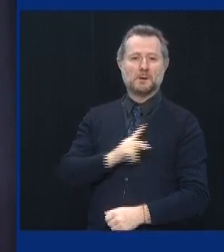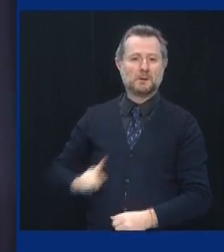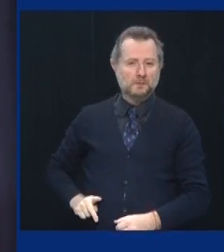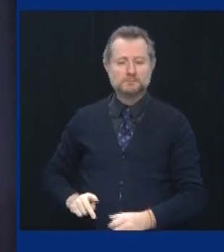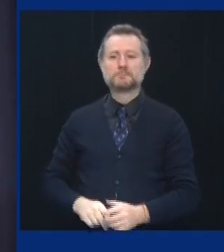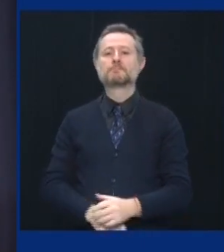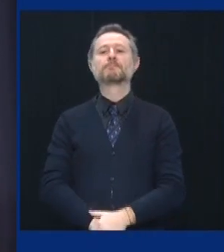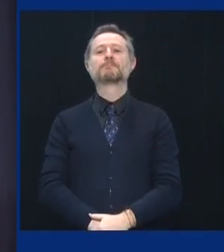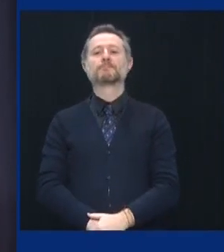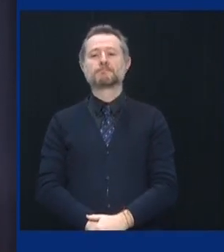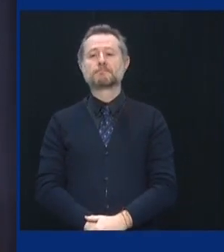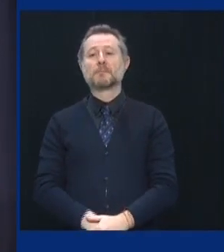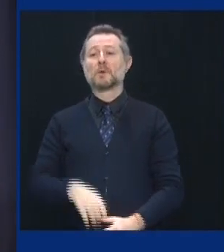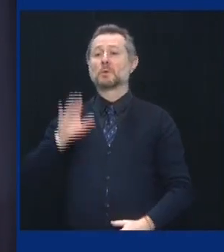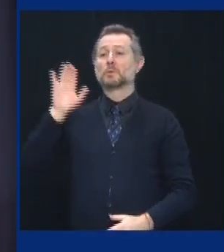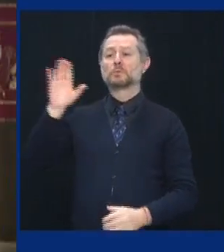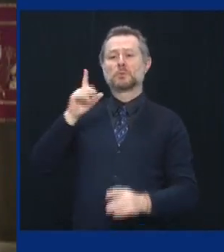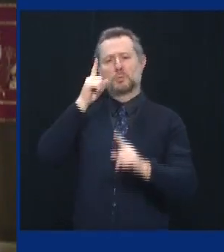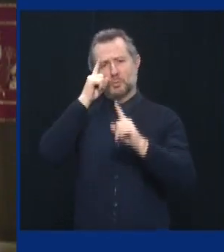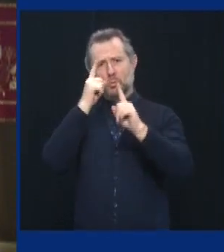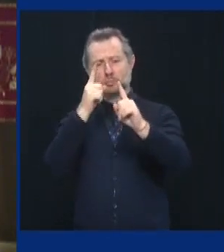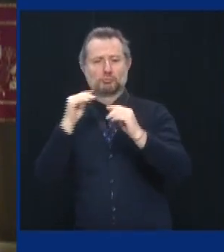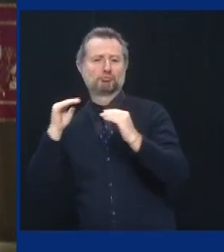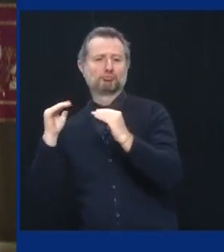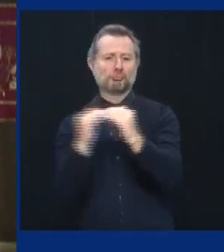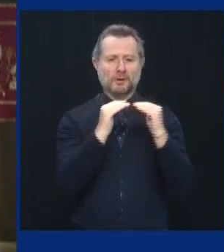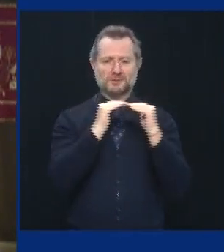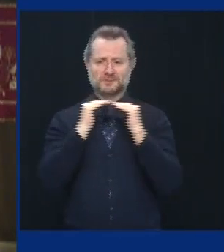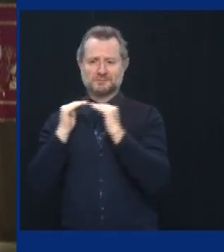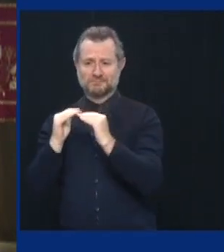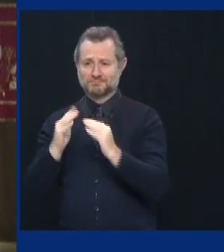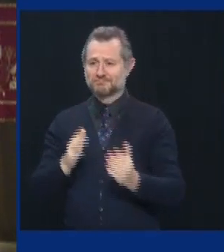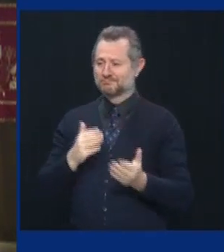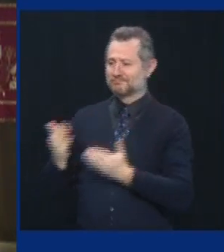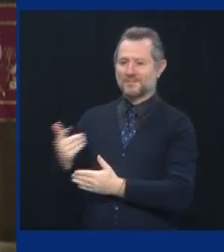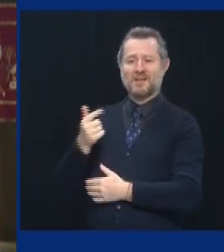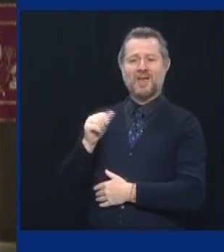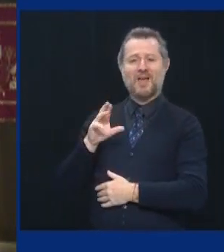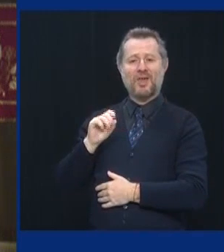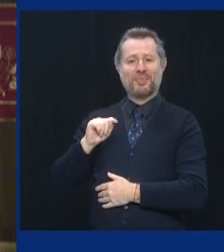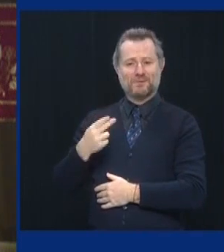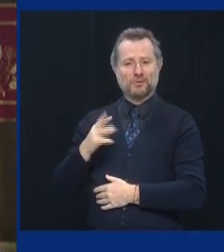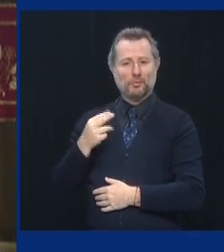COMPONENT, IT'S VERY MUCH IN KEEPING WITH DR. KING'S WORDS OF ADVICE AND HIS PURSUIT FOR